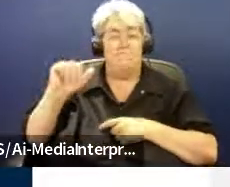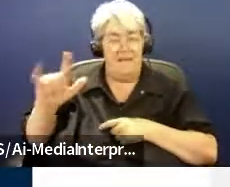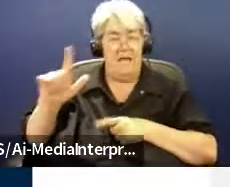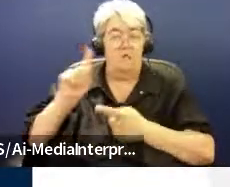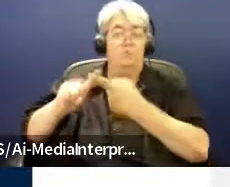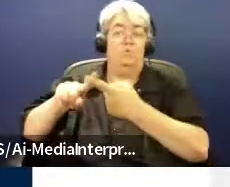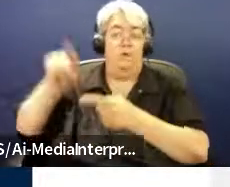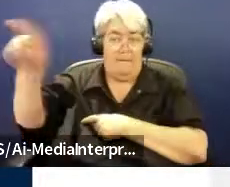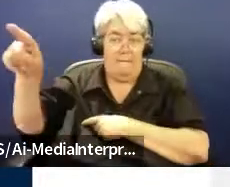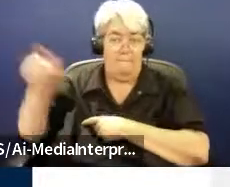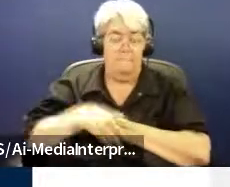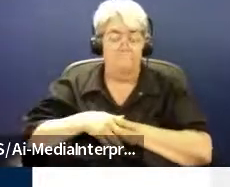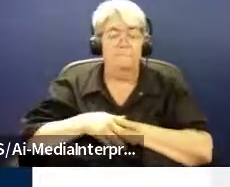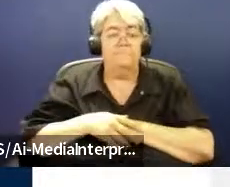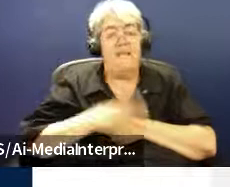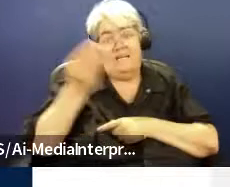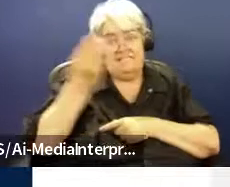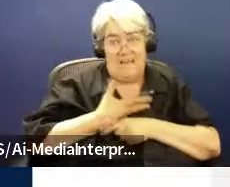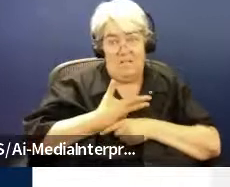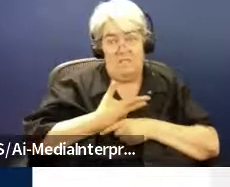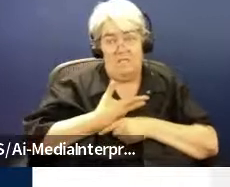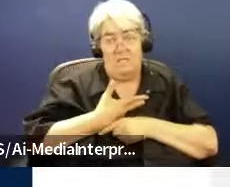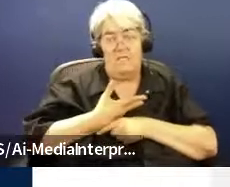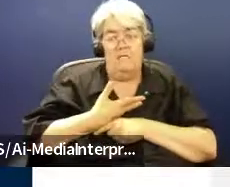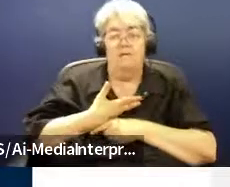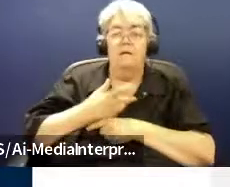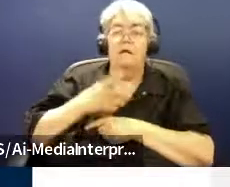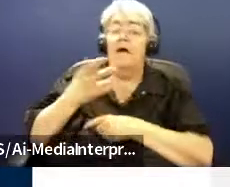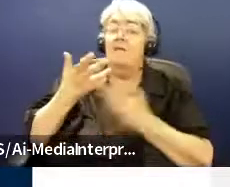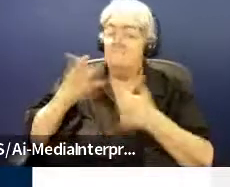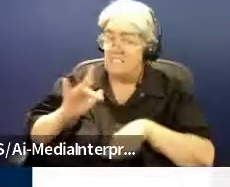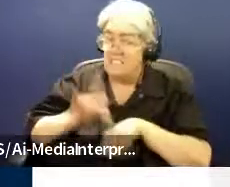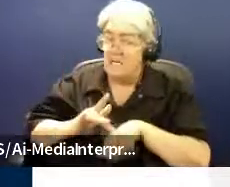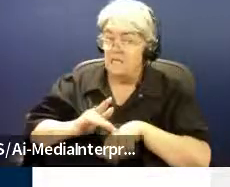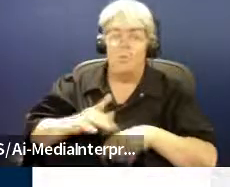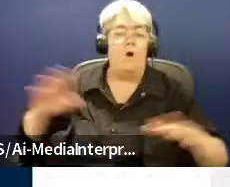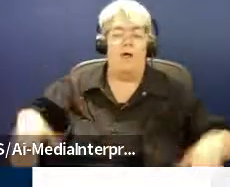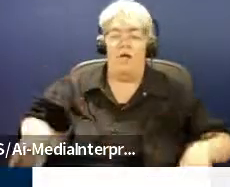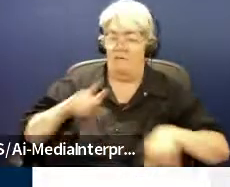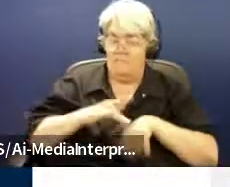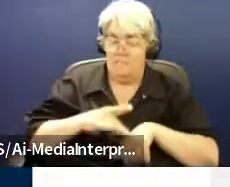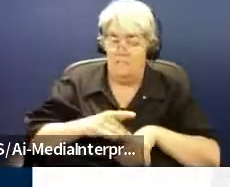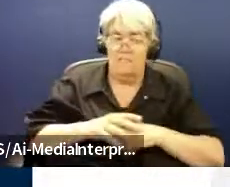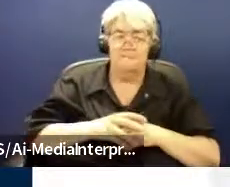different area on the same page, whether it is a mailto link, so it's someone's email address, that is this